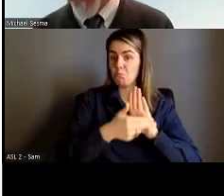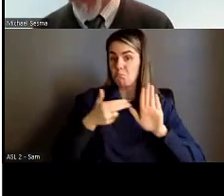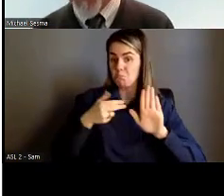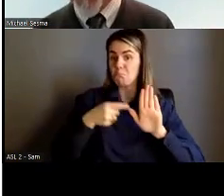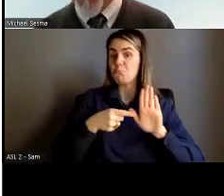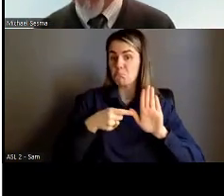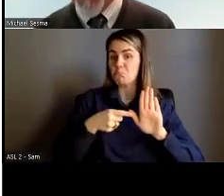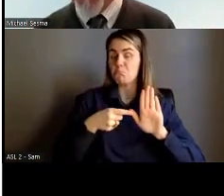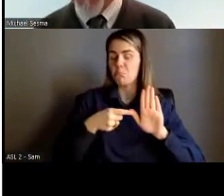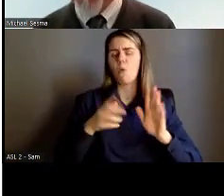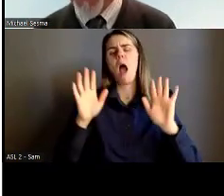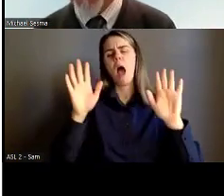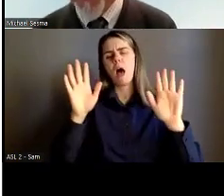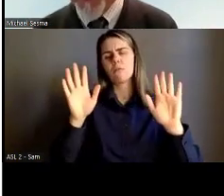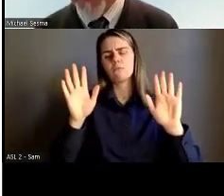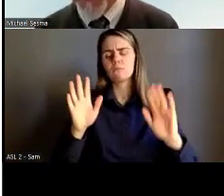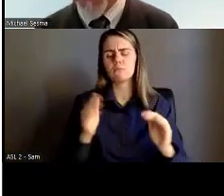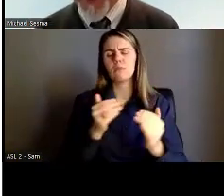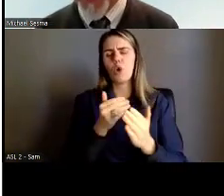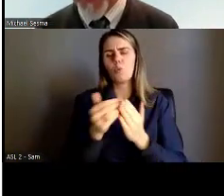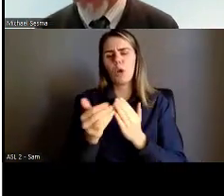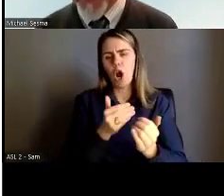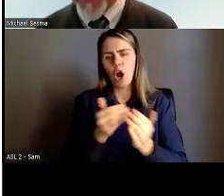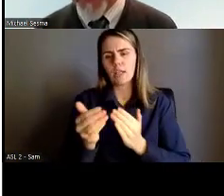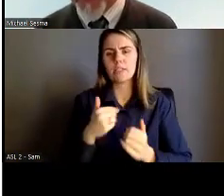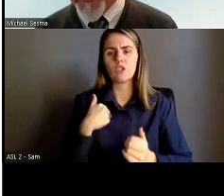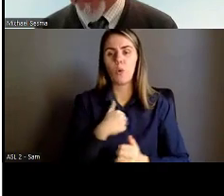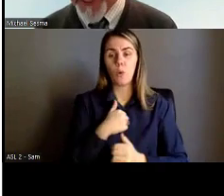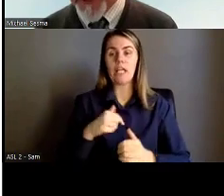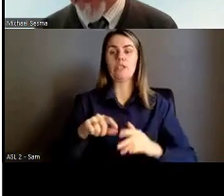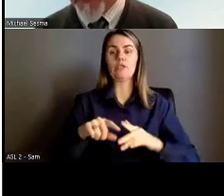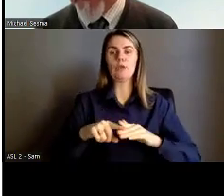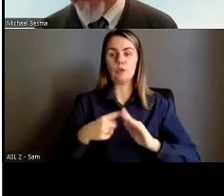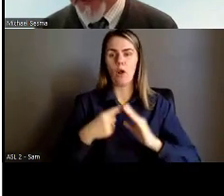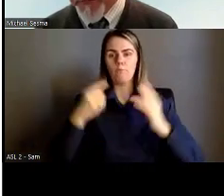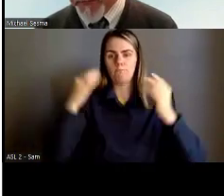regardless, we begin to think about these applications in terms of the likelihood of funding.